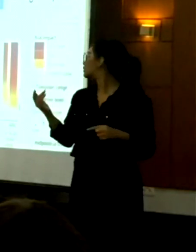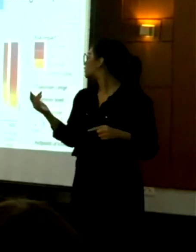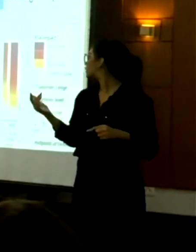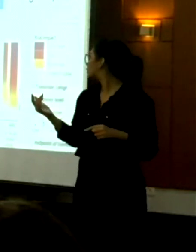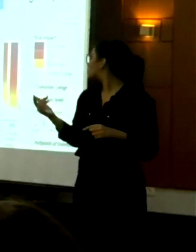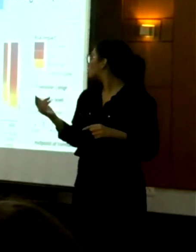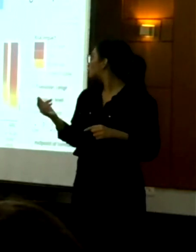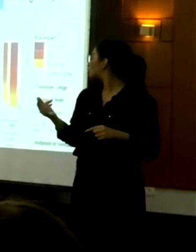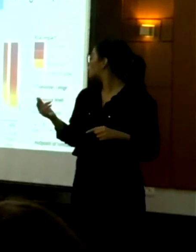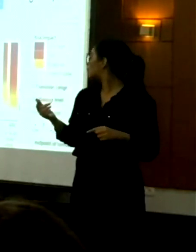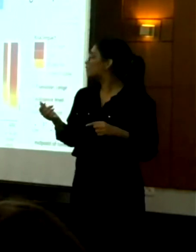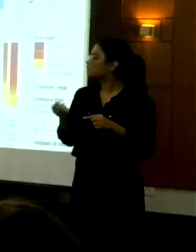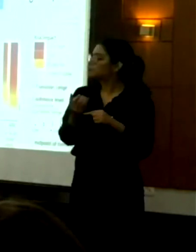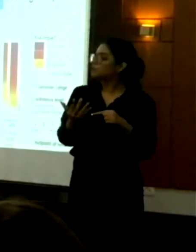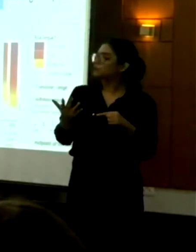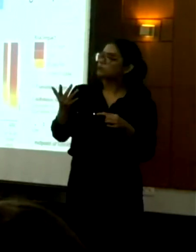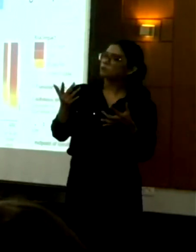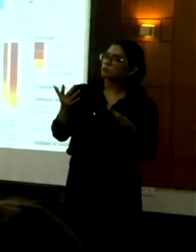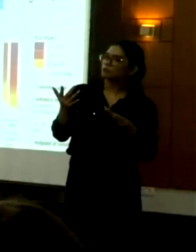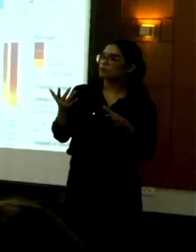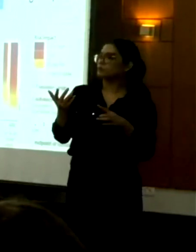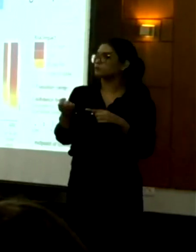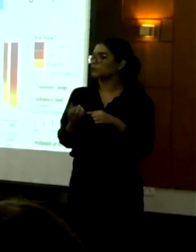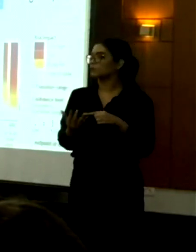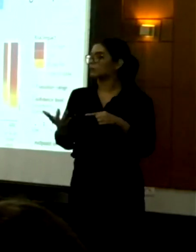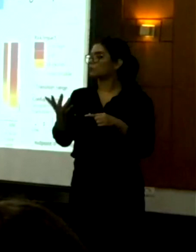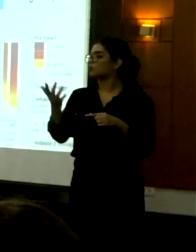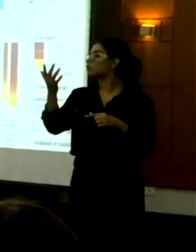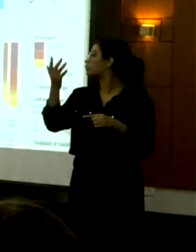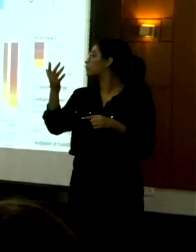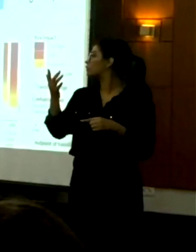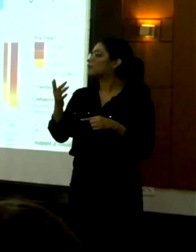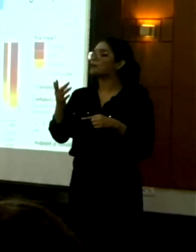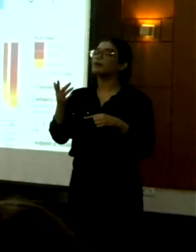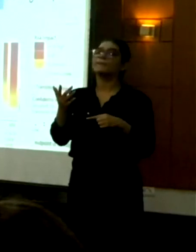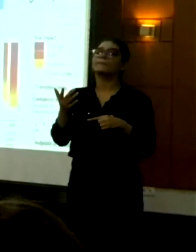and high and many high emissions of greenhouse gases that will